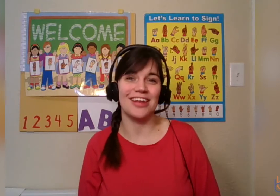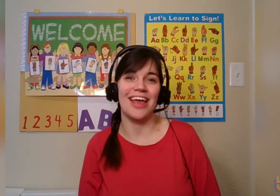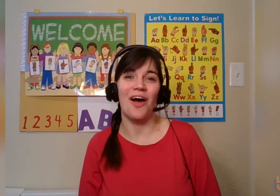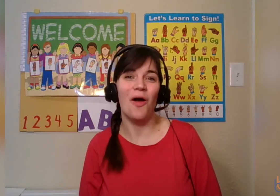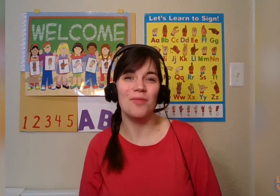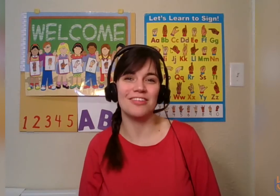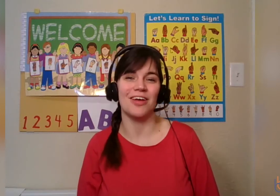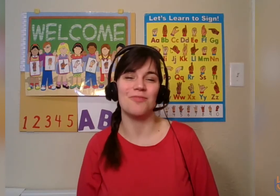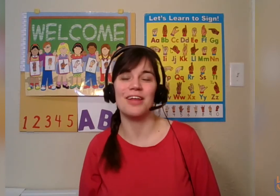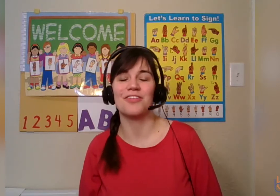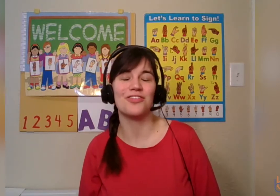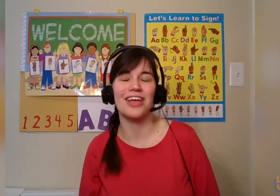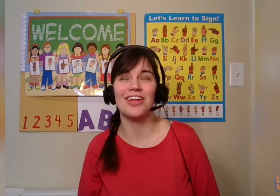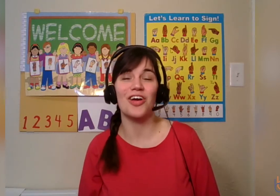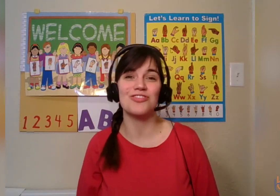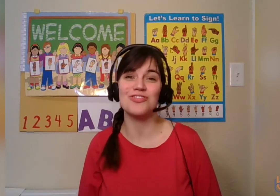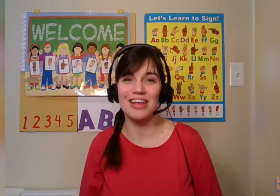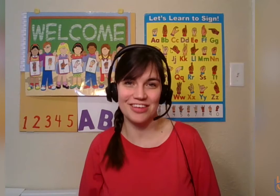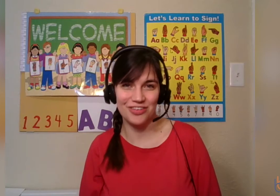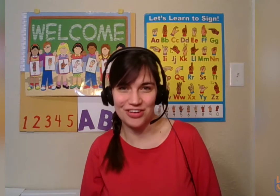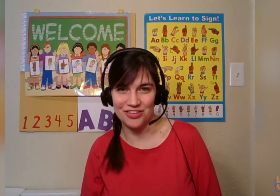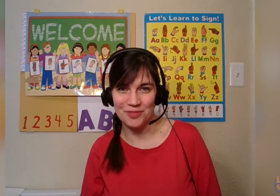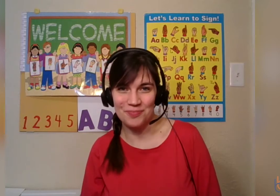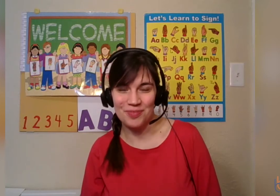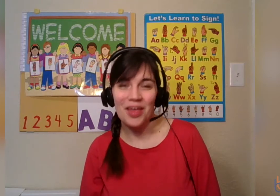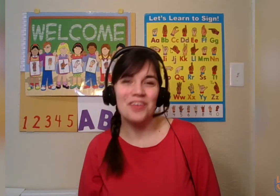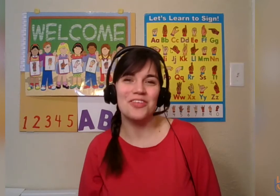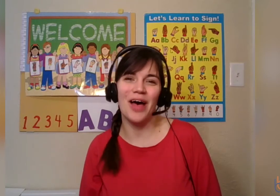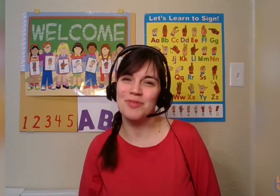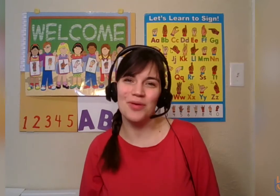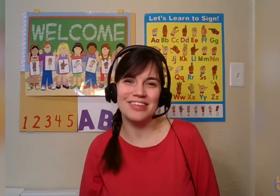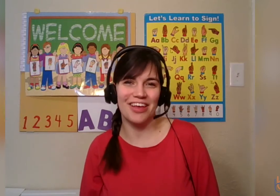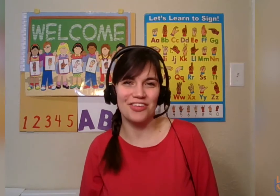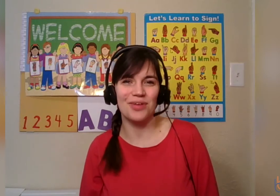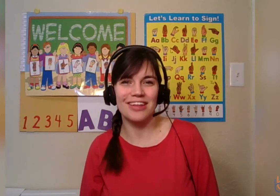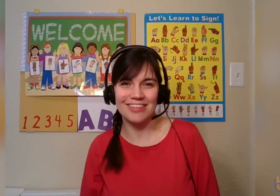DNA all mixed up and has created a crazy creature! So I'm going to tell you in